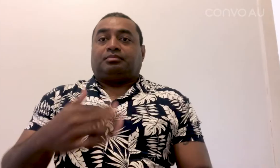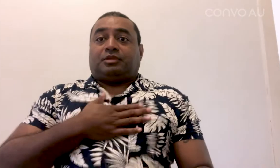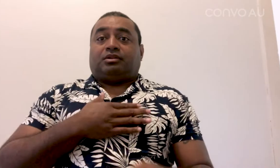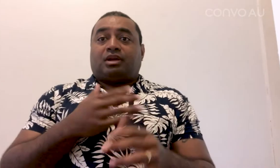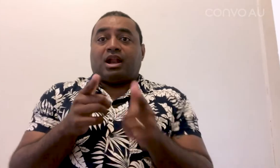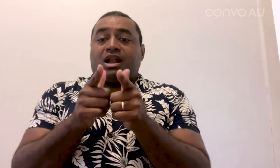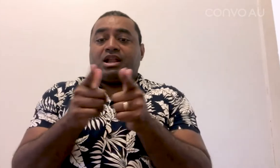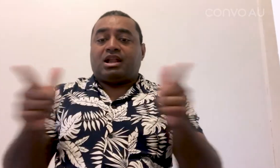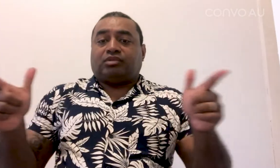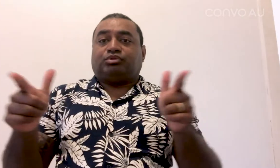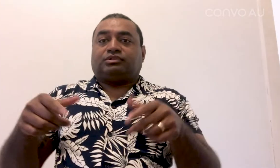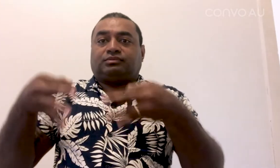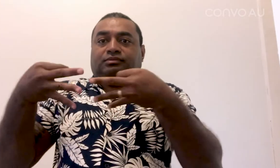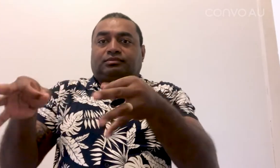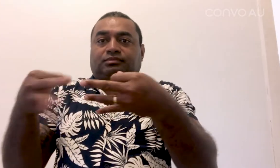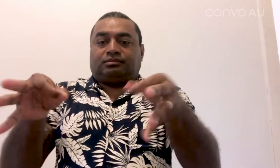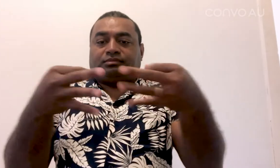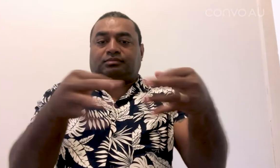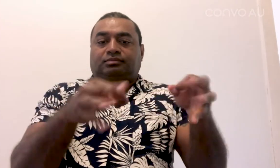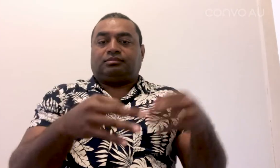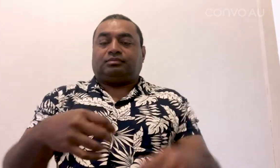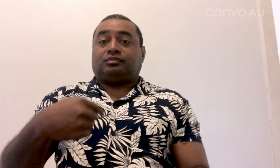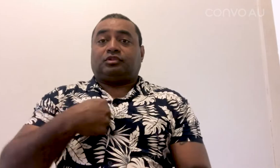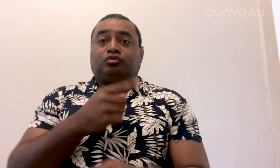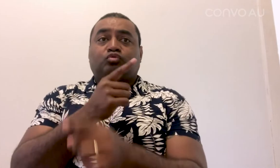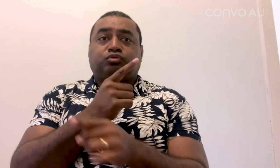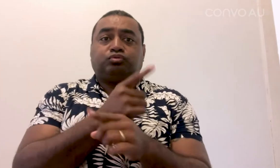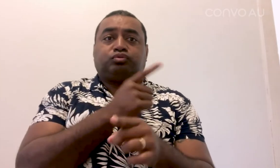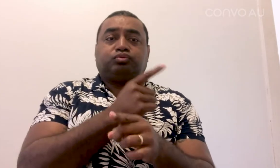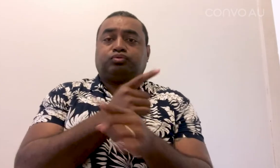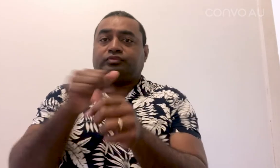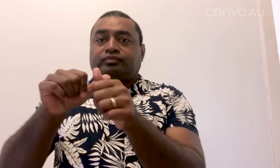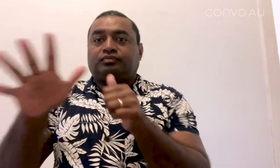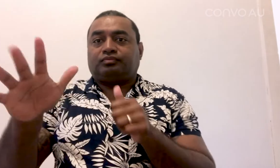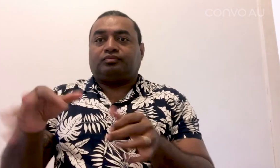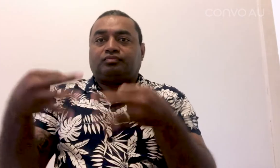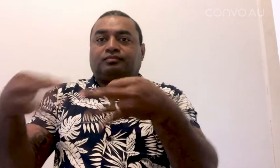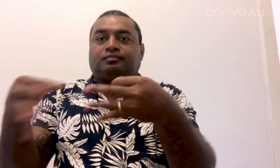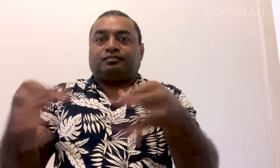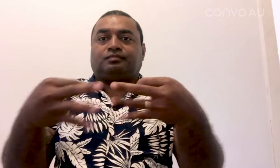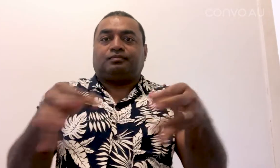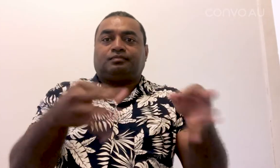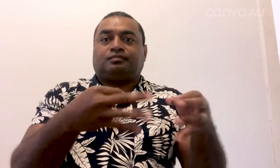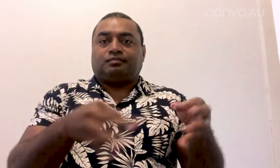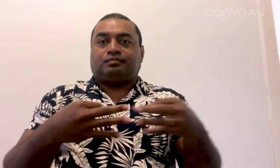I communicate in Fijlian sign language and I am fluent in Fijlian sign language.